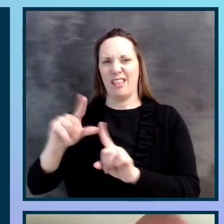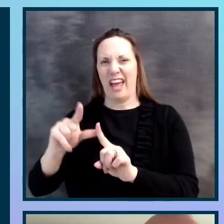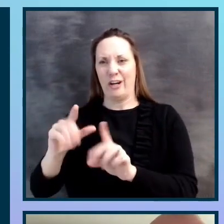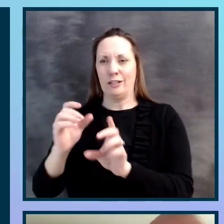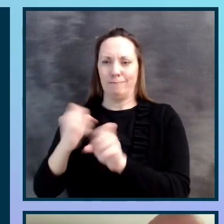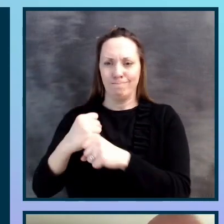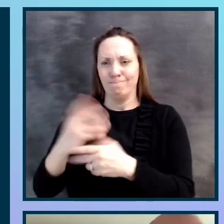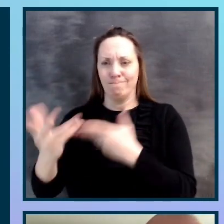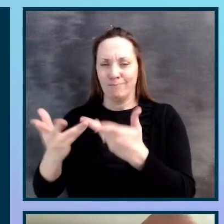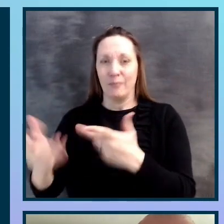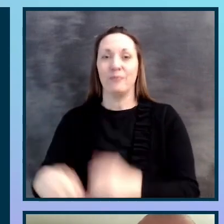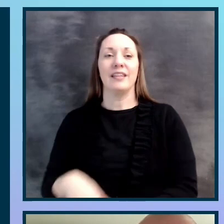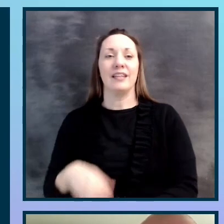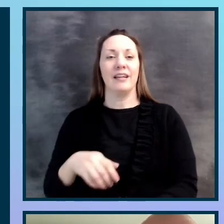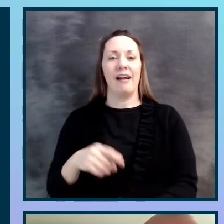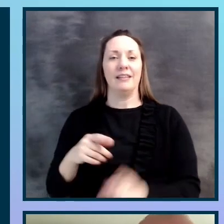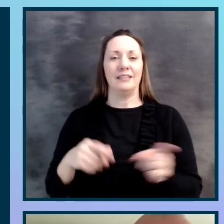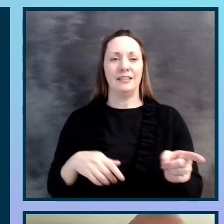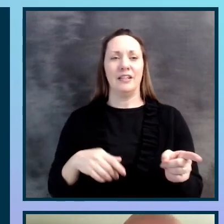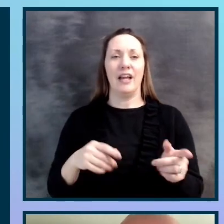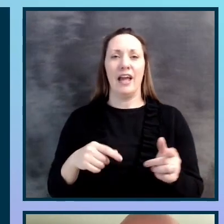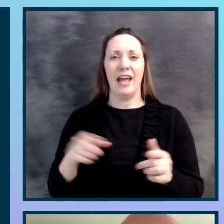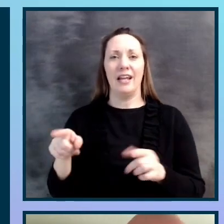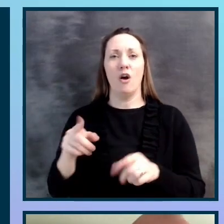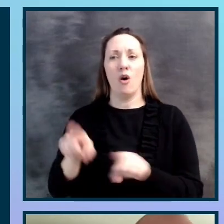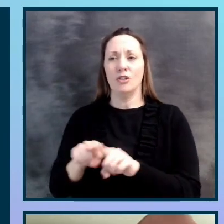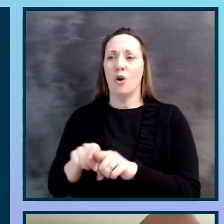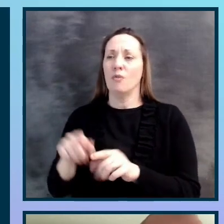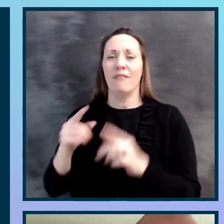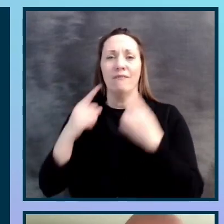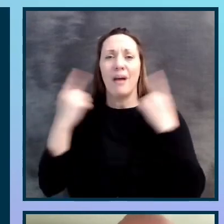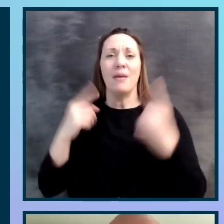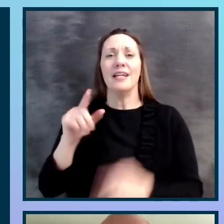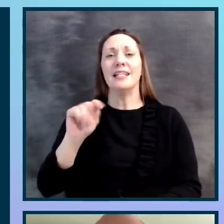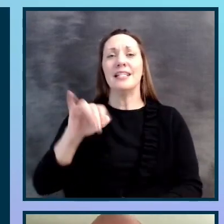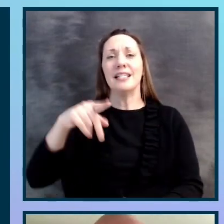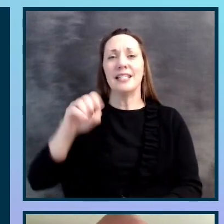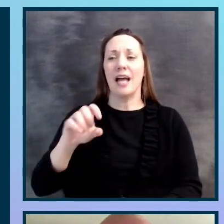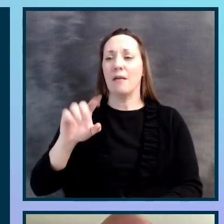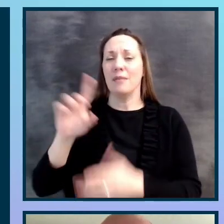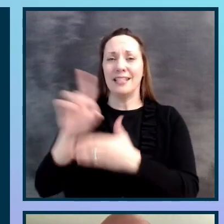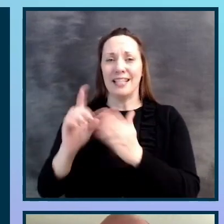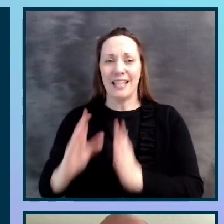And Bruno Mark incredibly famous type designer and the fourth enigmatic member of the group, Michael Mathes.